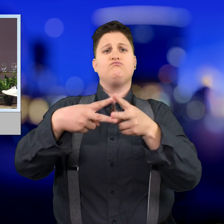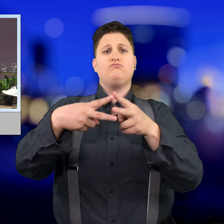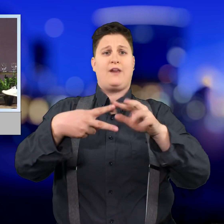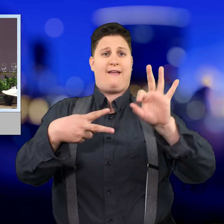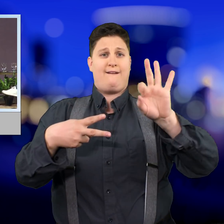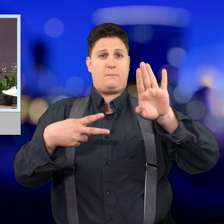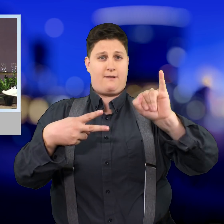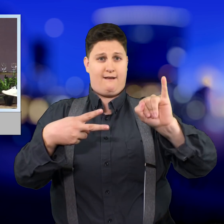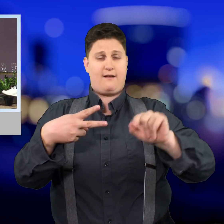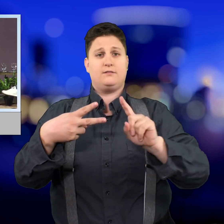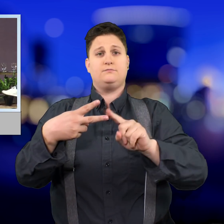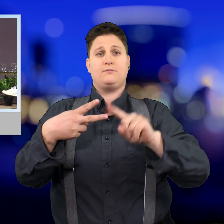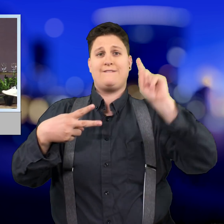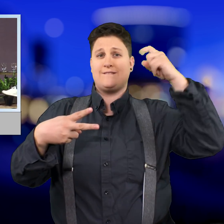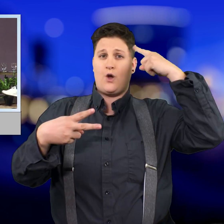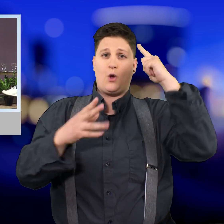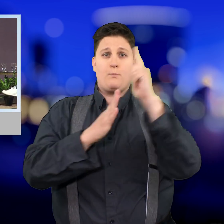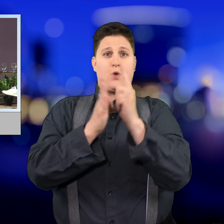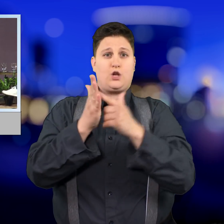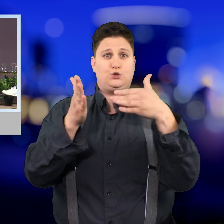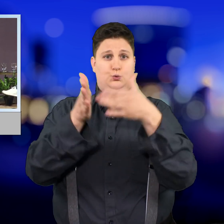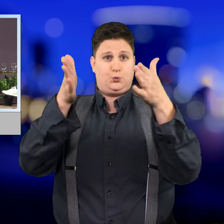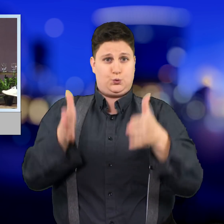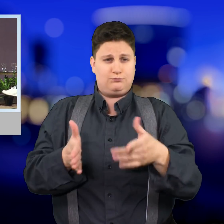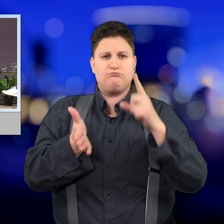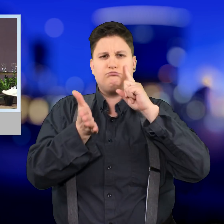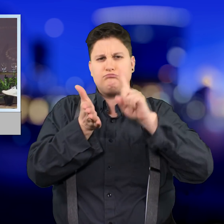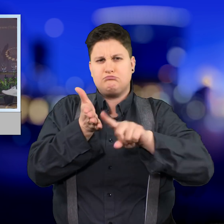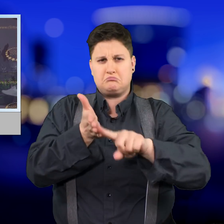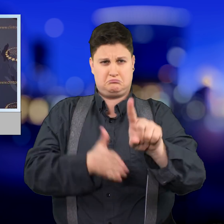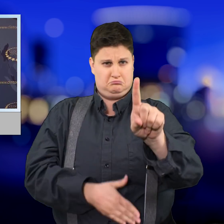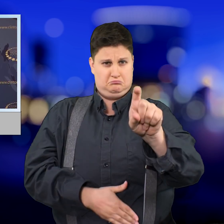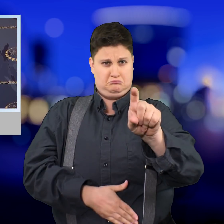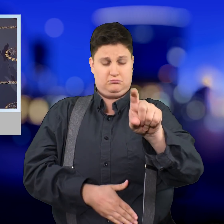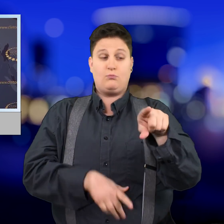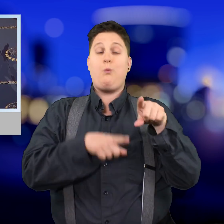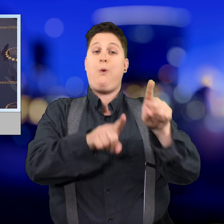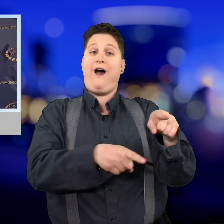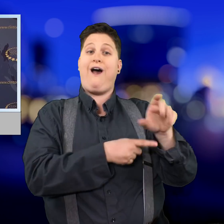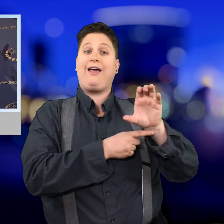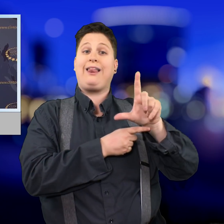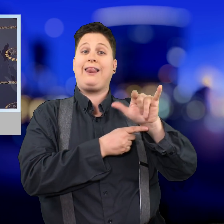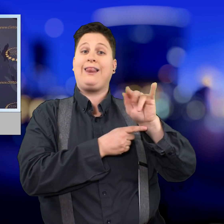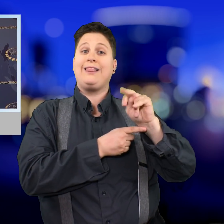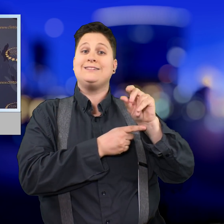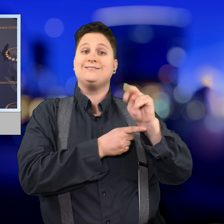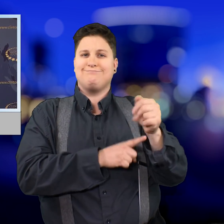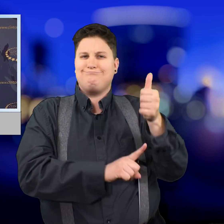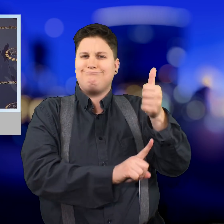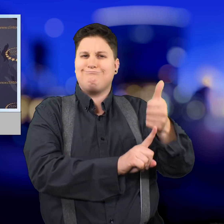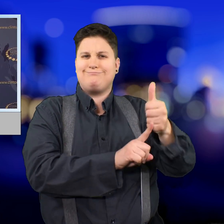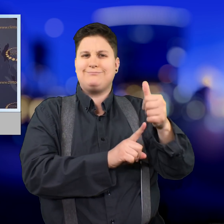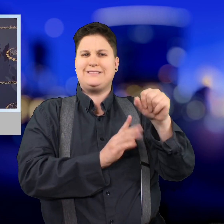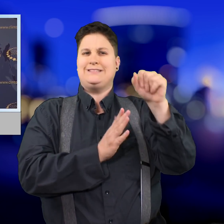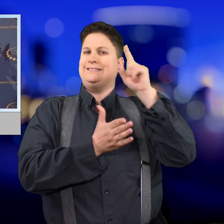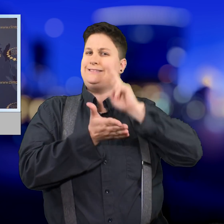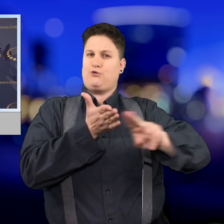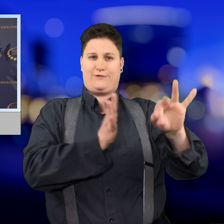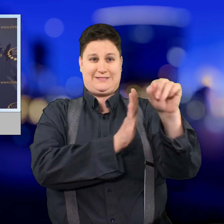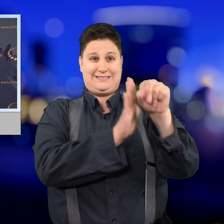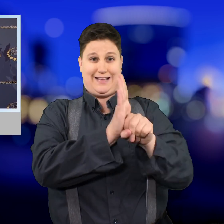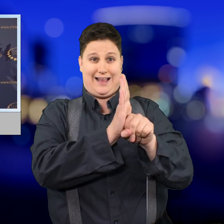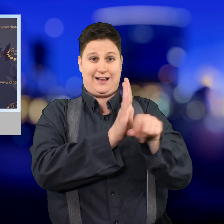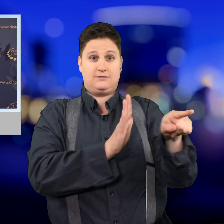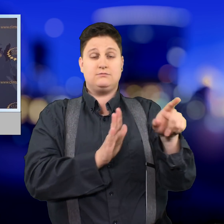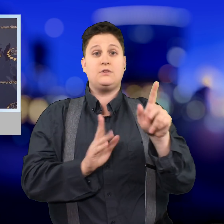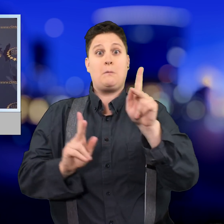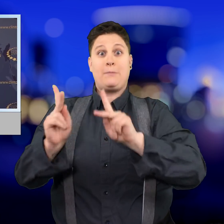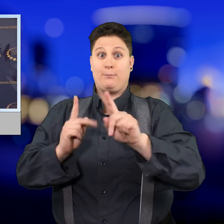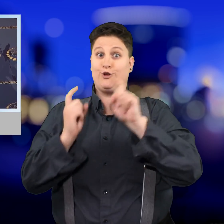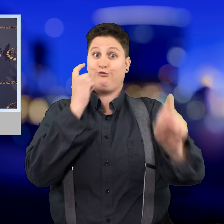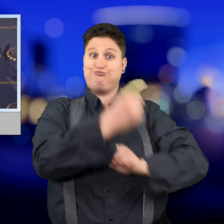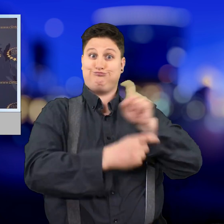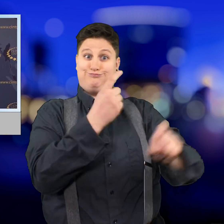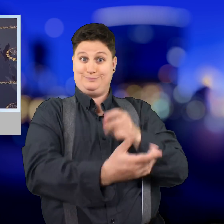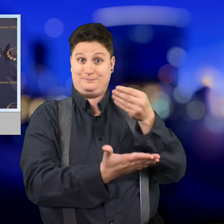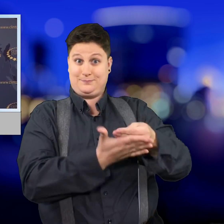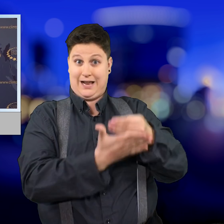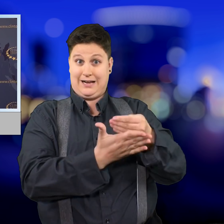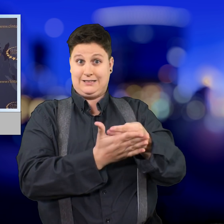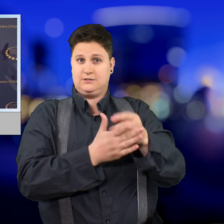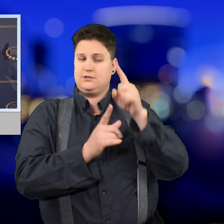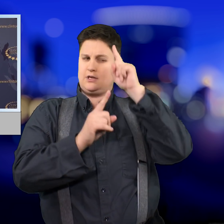FBI and federal prosecutors are investigating whether Foundation donors were improperly